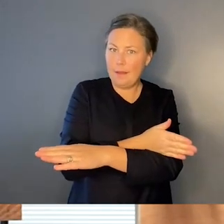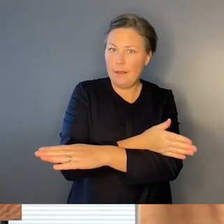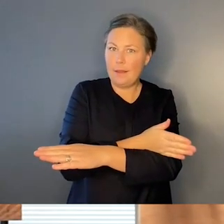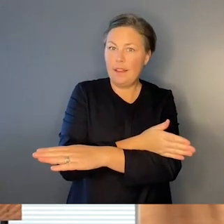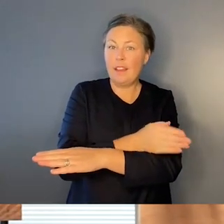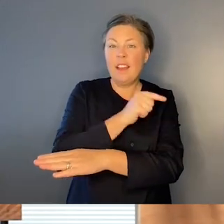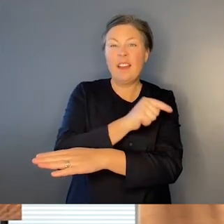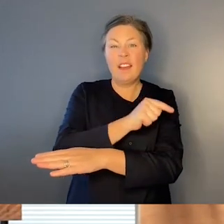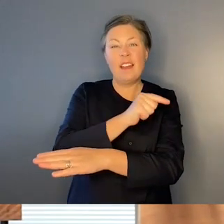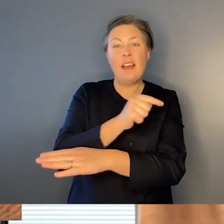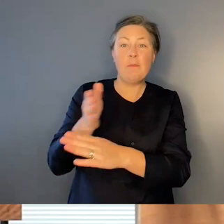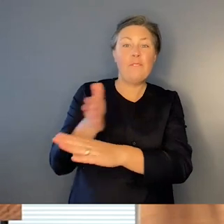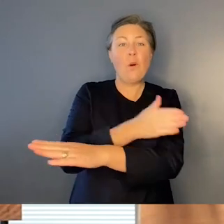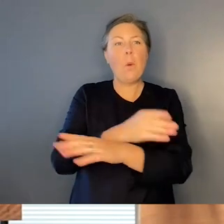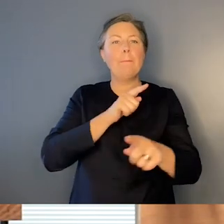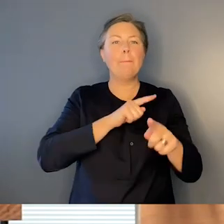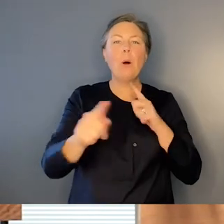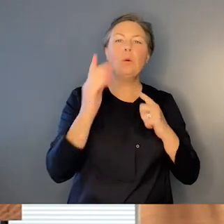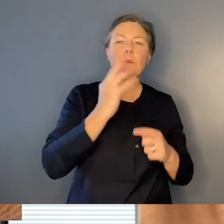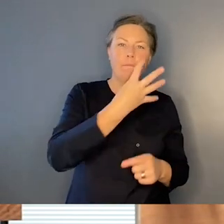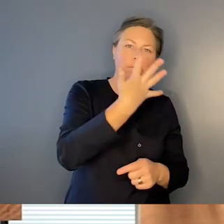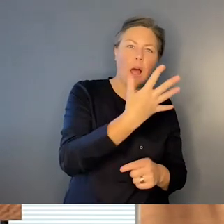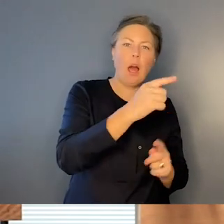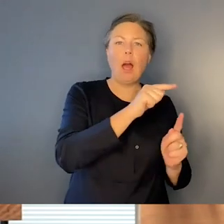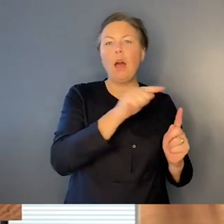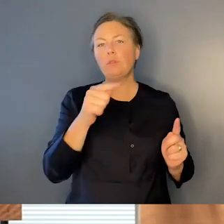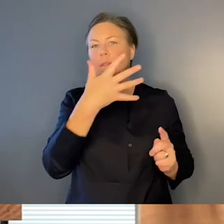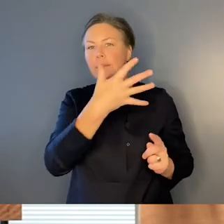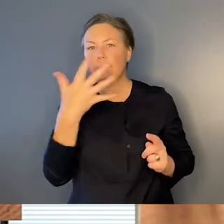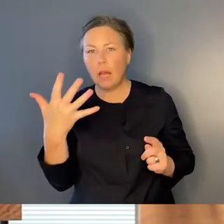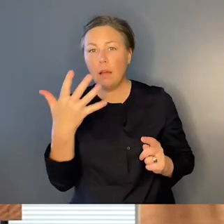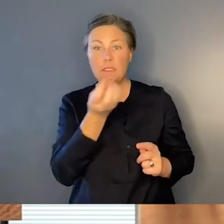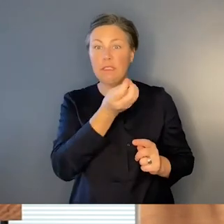Menopause for most women tends to occur between the ages of 45 and 55.